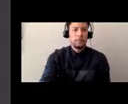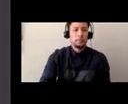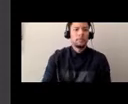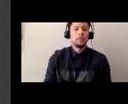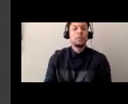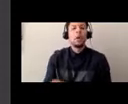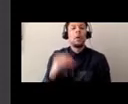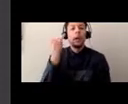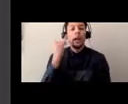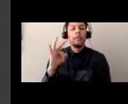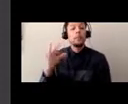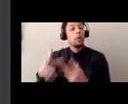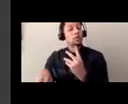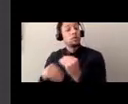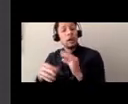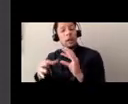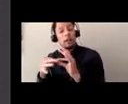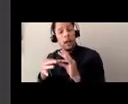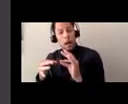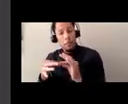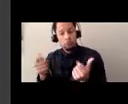And we pass the floor back to you.